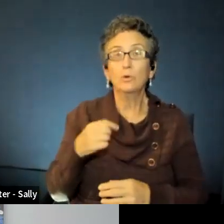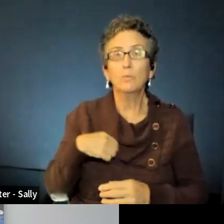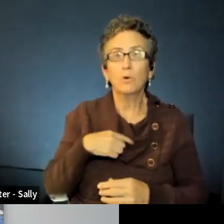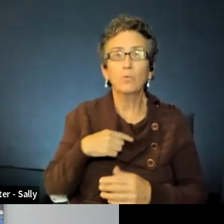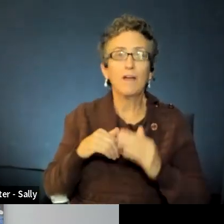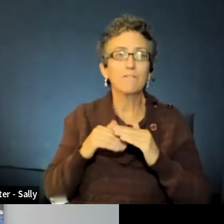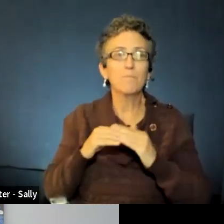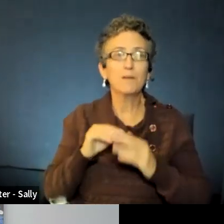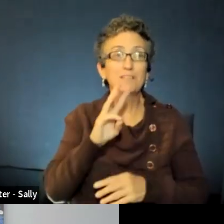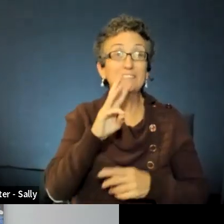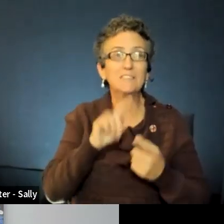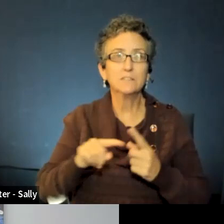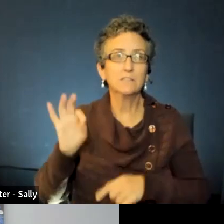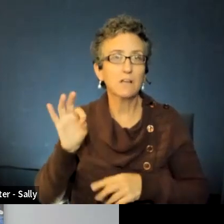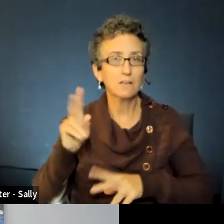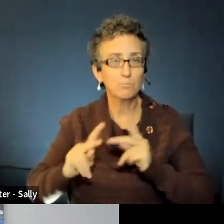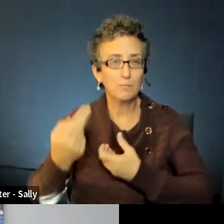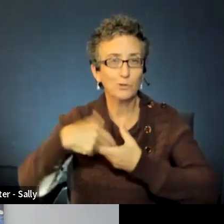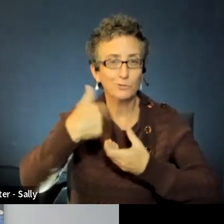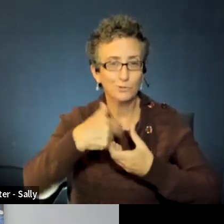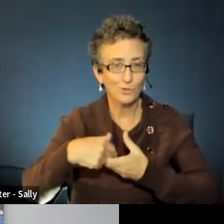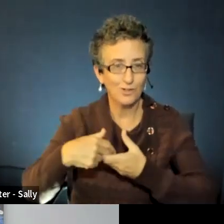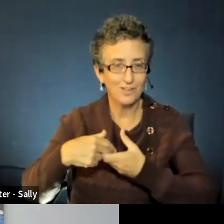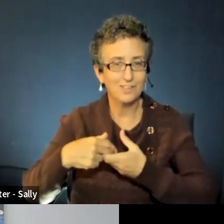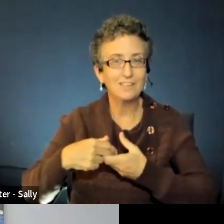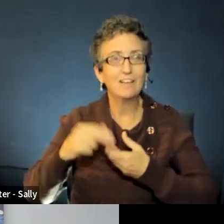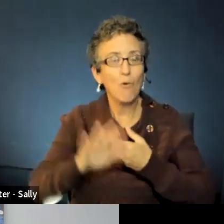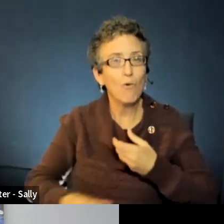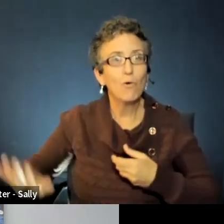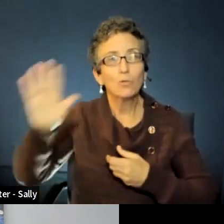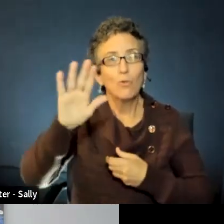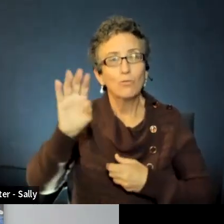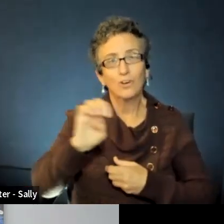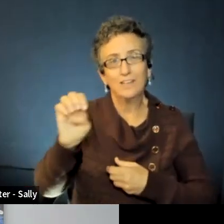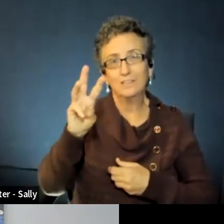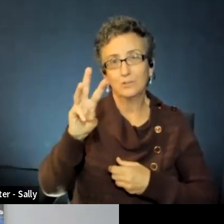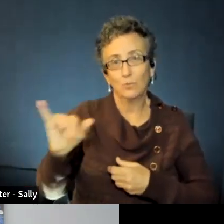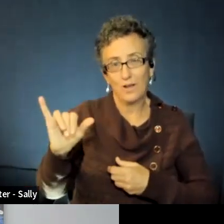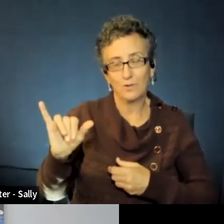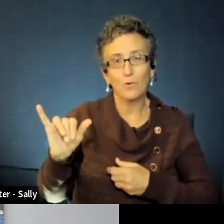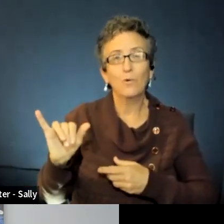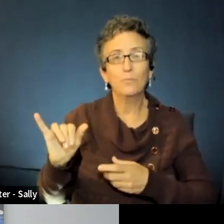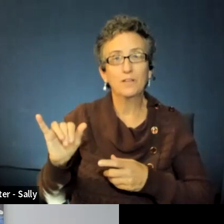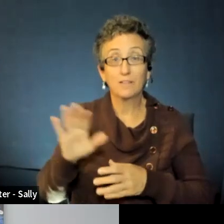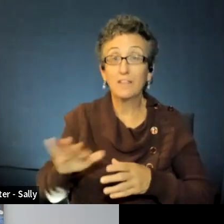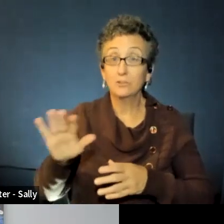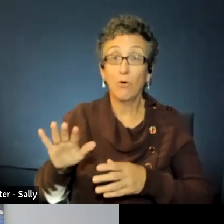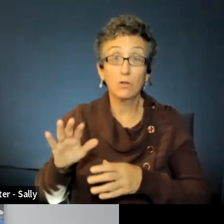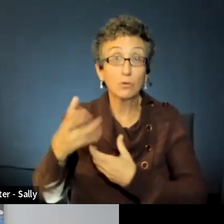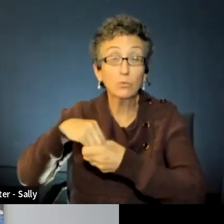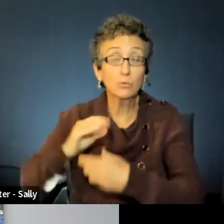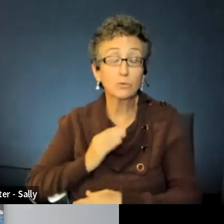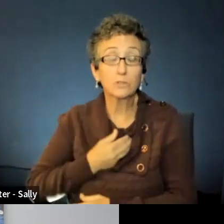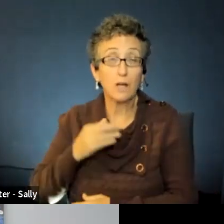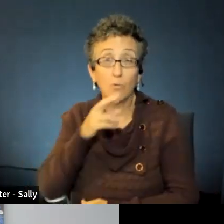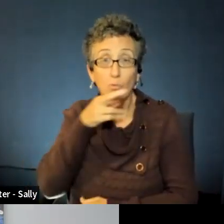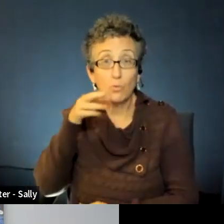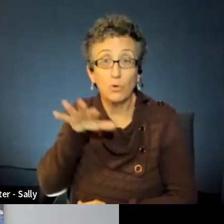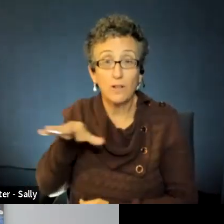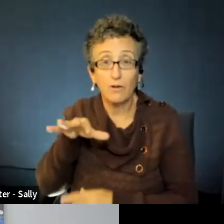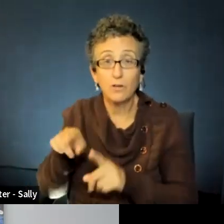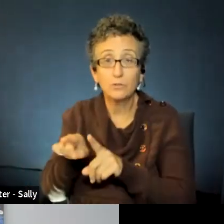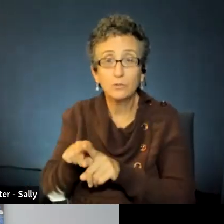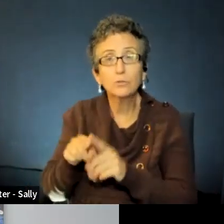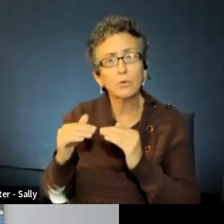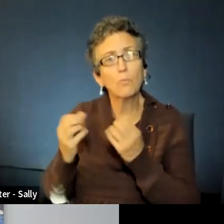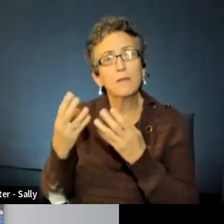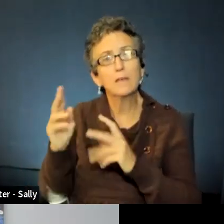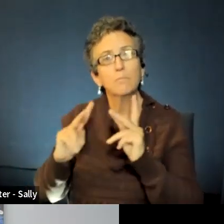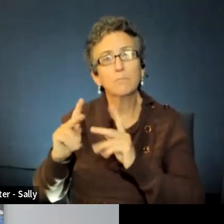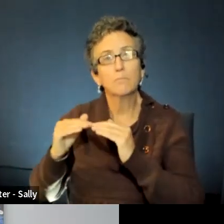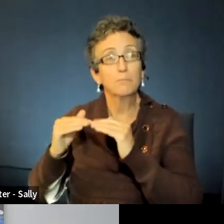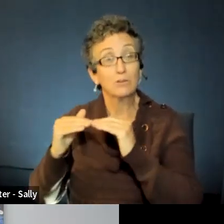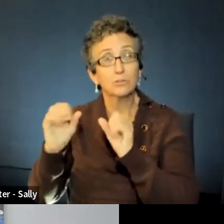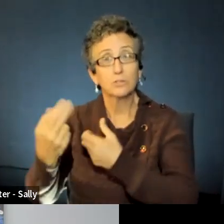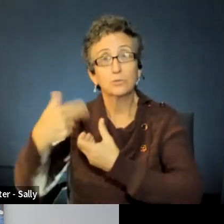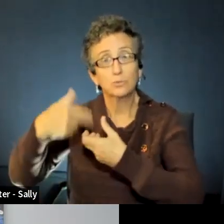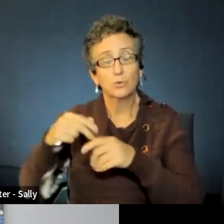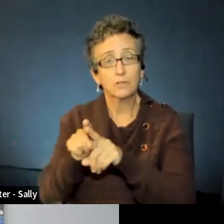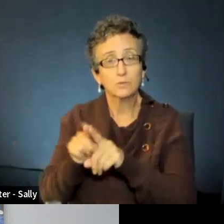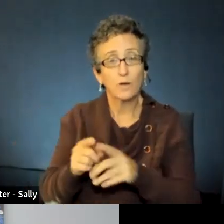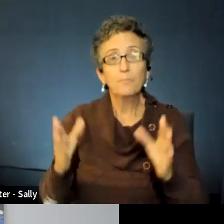This creative, these little changes we made created huge expansion for us. We saw a 65 percent increase in attendance which I think is pretty if you can for our groups. We were pretty excited about this. We also went from having an average of two -3 attendings in specific centers, so the center in Cheyenne would have one or two consumers show up, then a separate meeting would be taking place in Casper, Sheridan, with only of these couple of people.